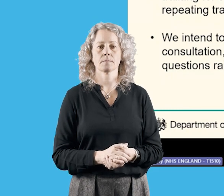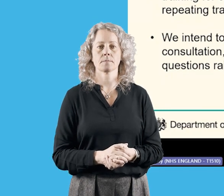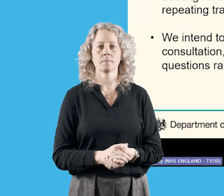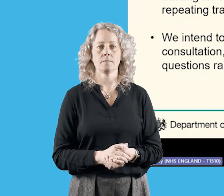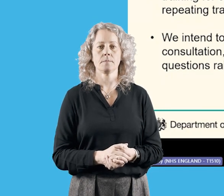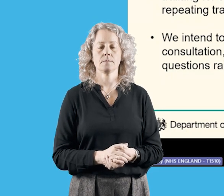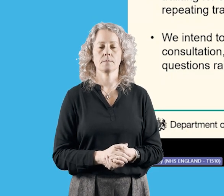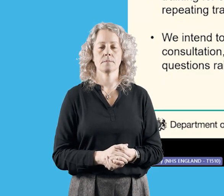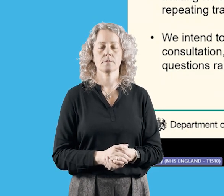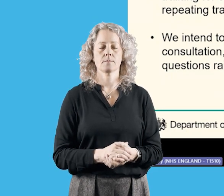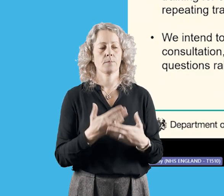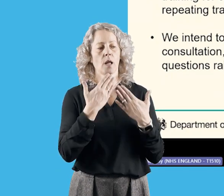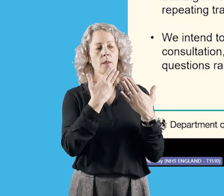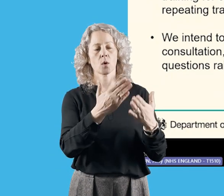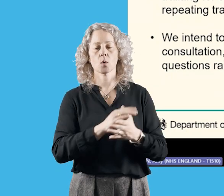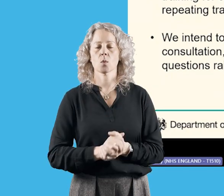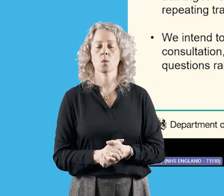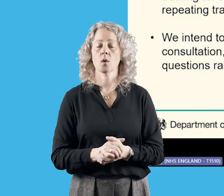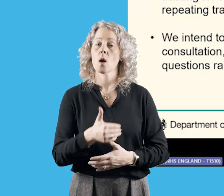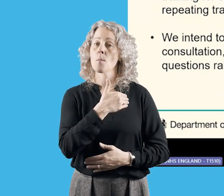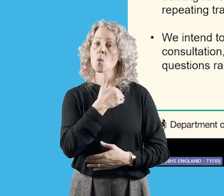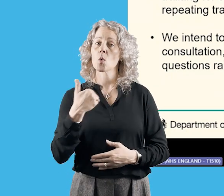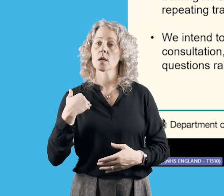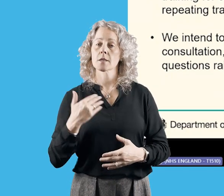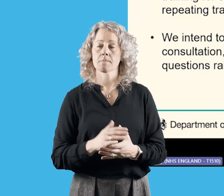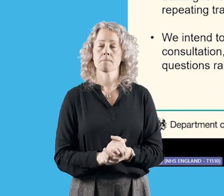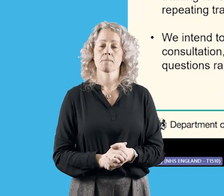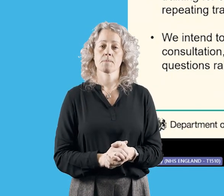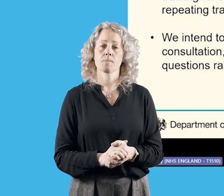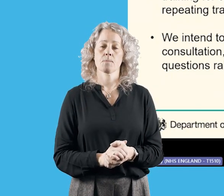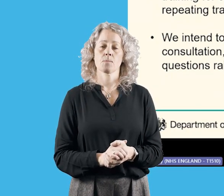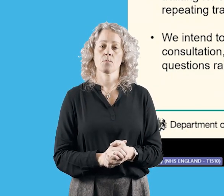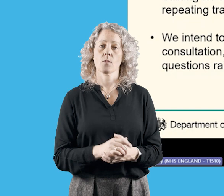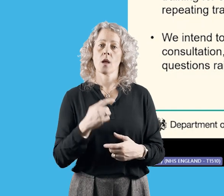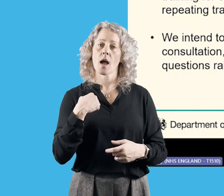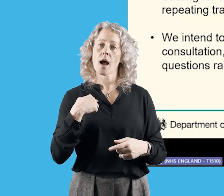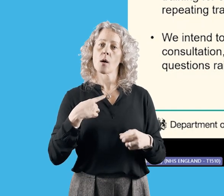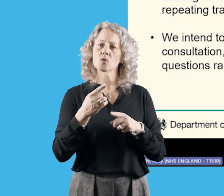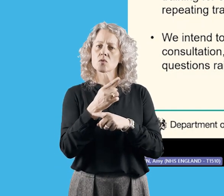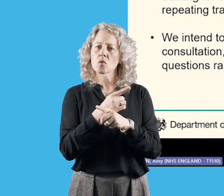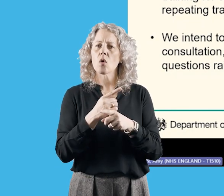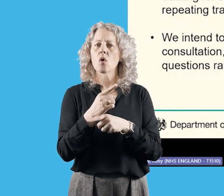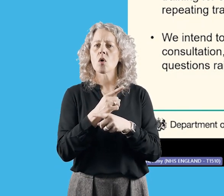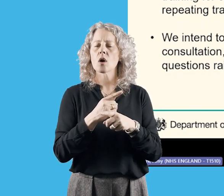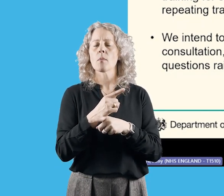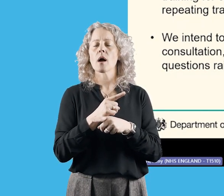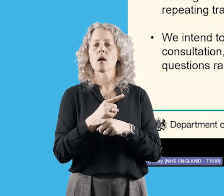Thank you, Emma, and morning everyone. And I will talk a little bit now about how we're supporting the social care